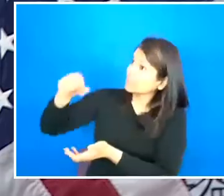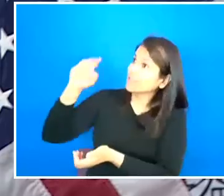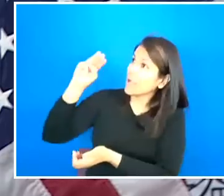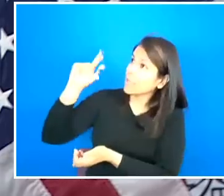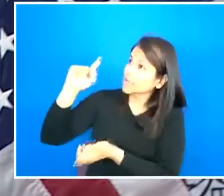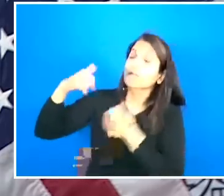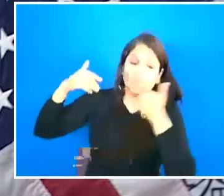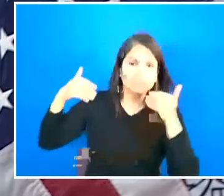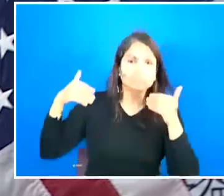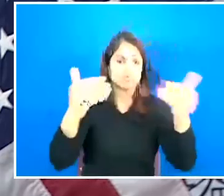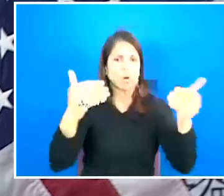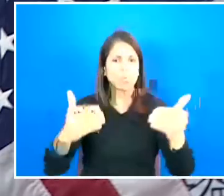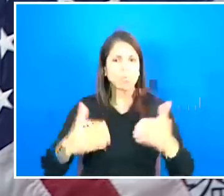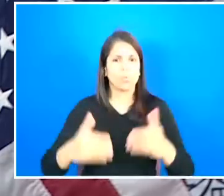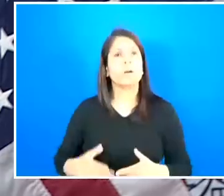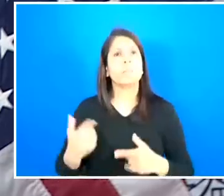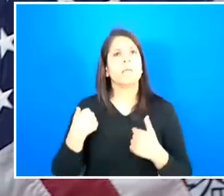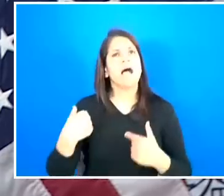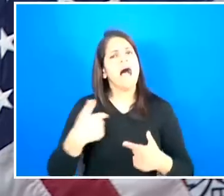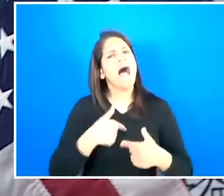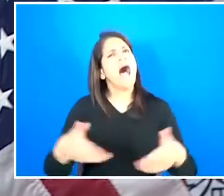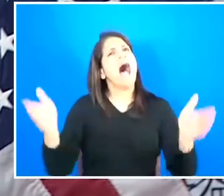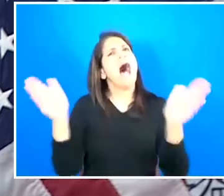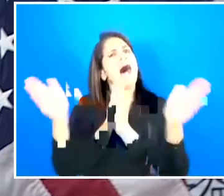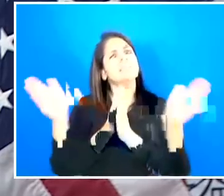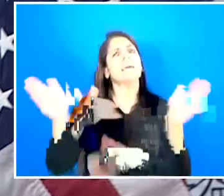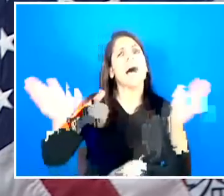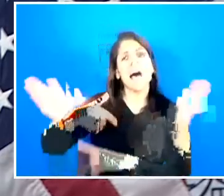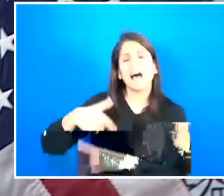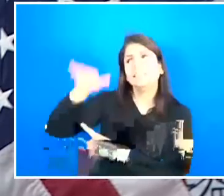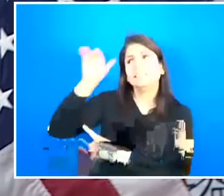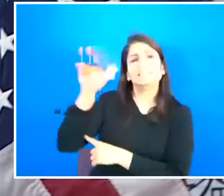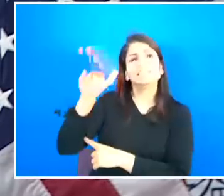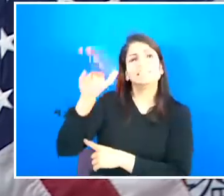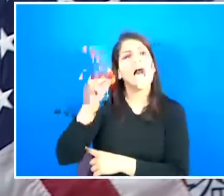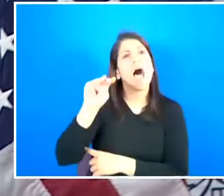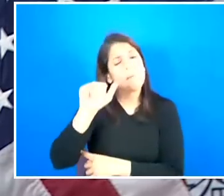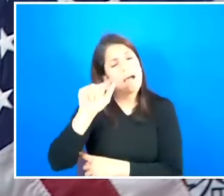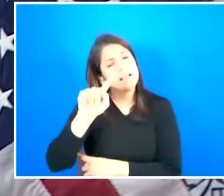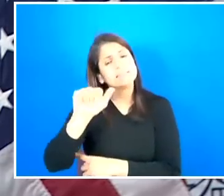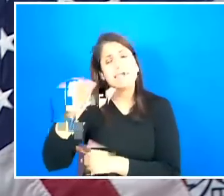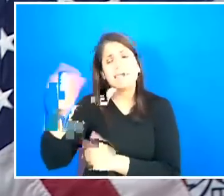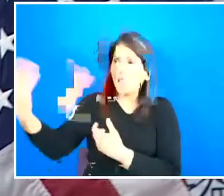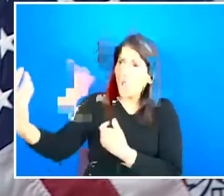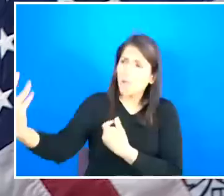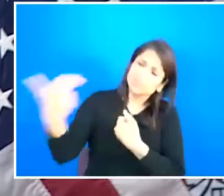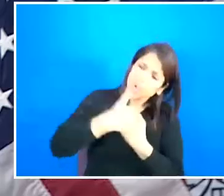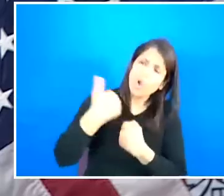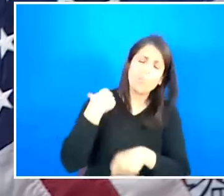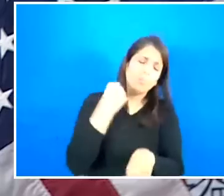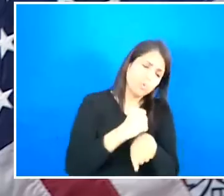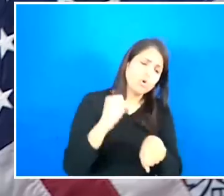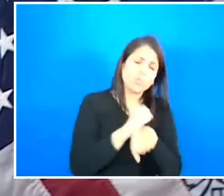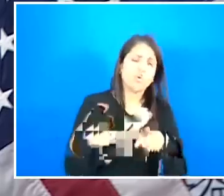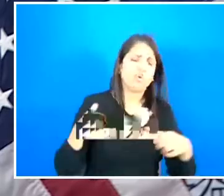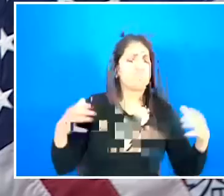OF HOMELESS POPELE IN THE SUBWAYS AND GET THE HELP TEYH NEED. T'LESET G TO WO K ON IT TOGETHER.